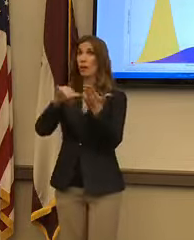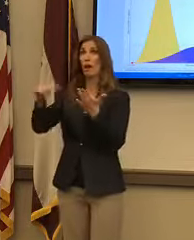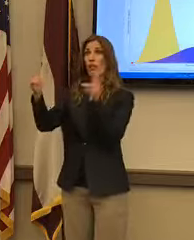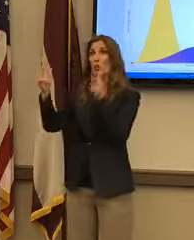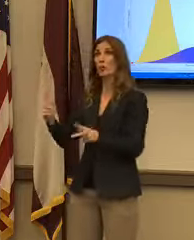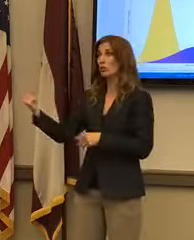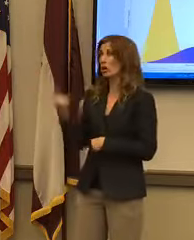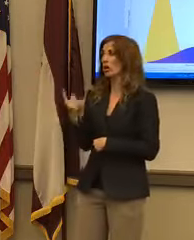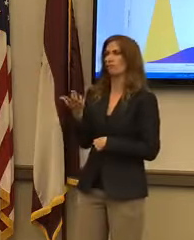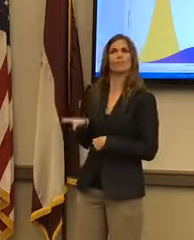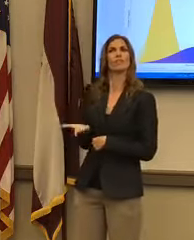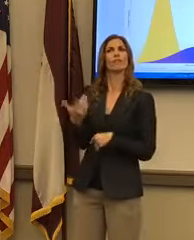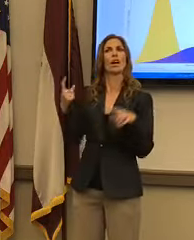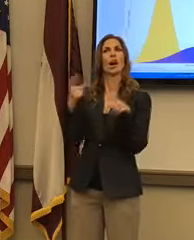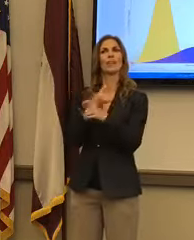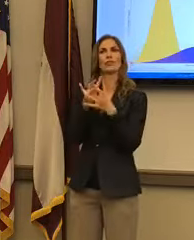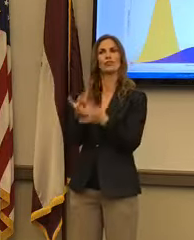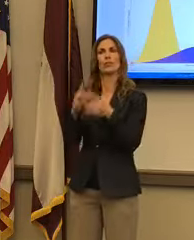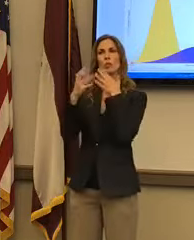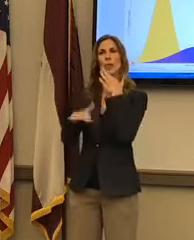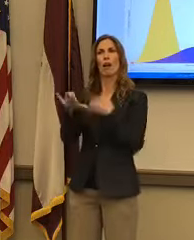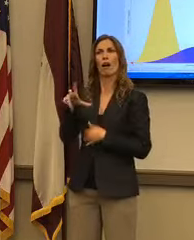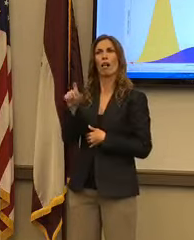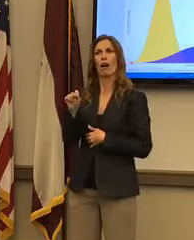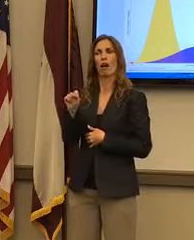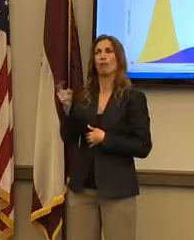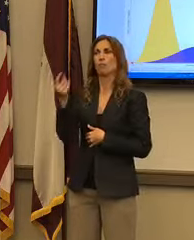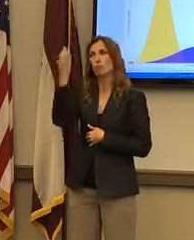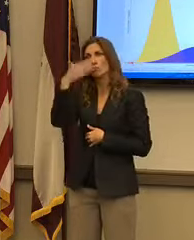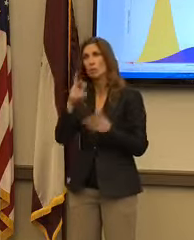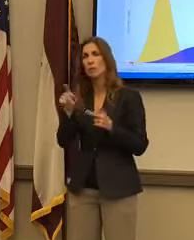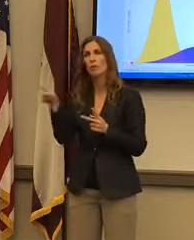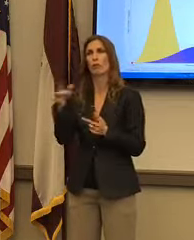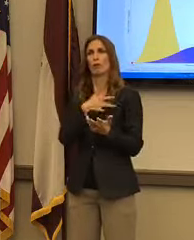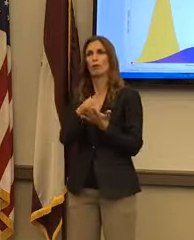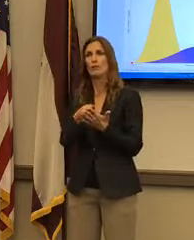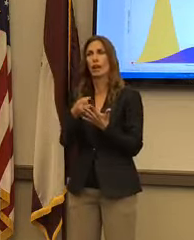complications from their blood clotting like strokes heart attacks and pulmonary